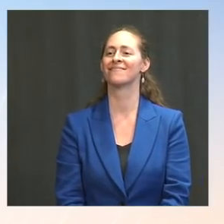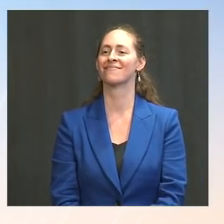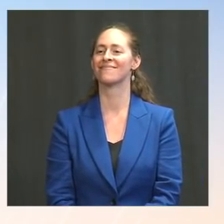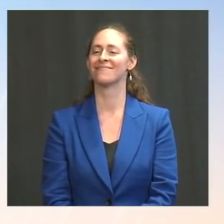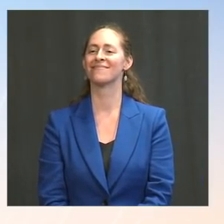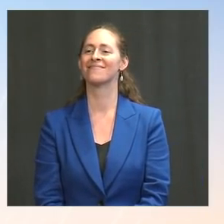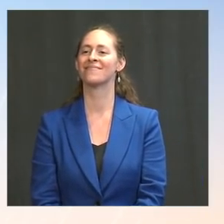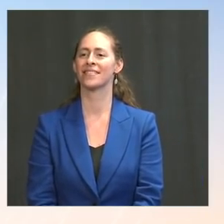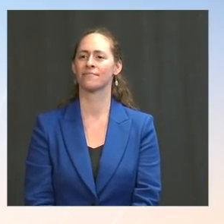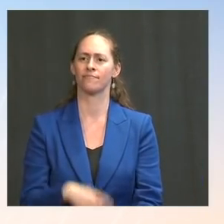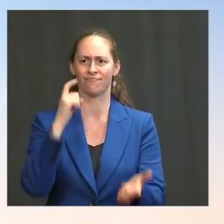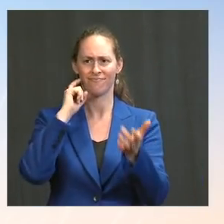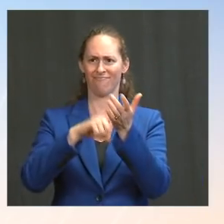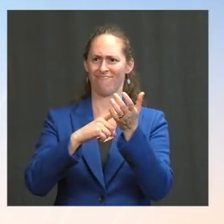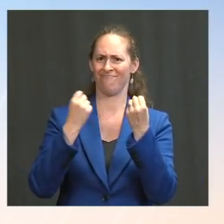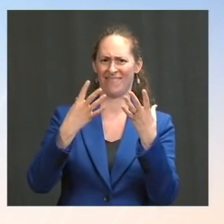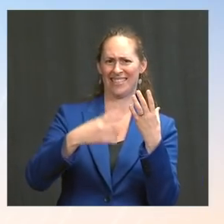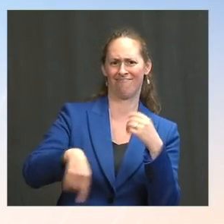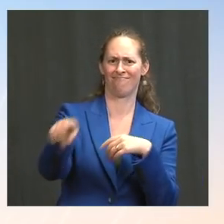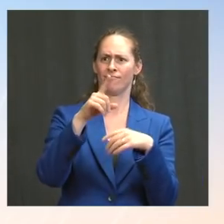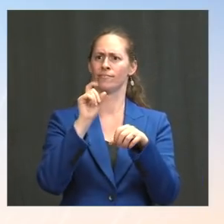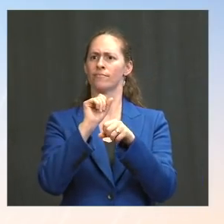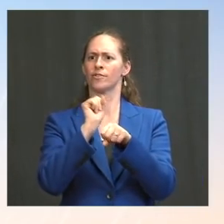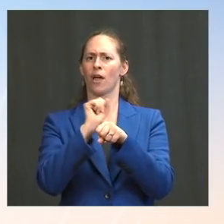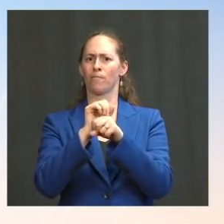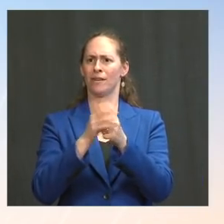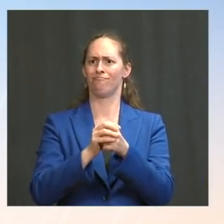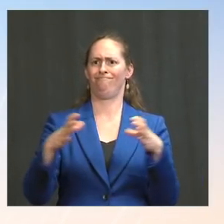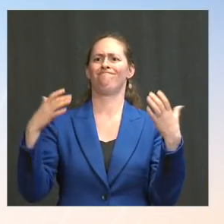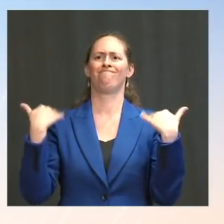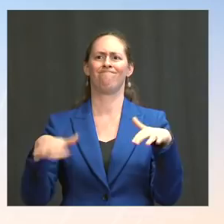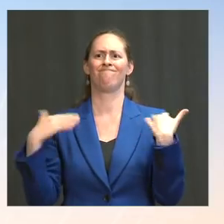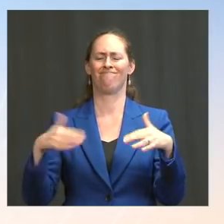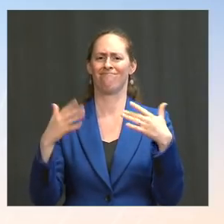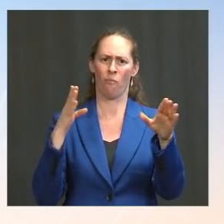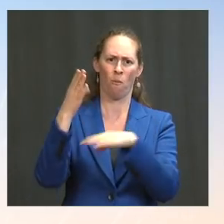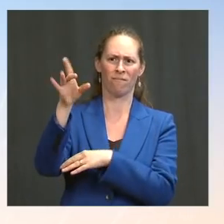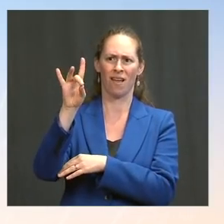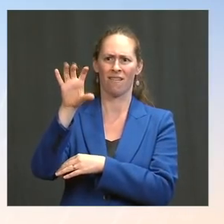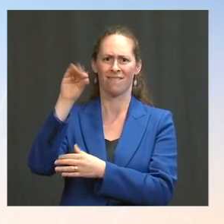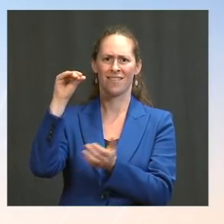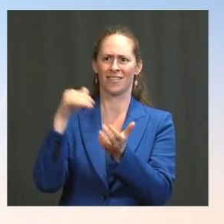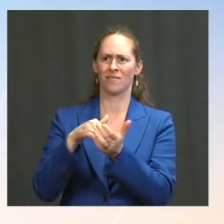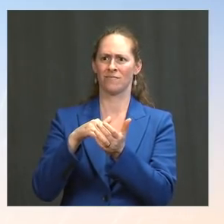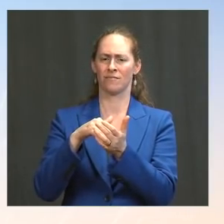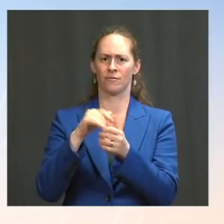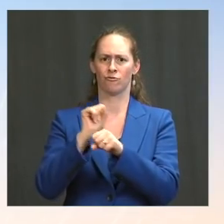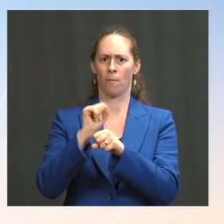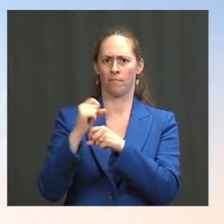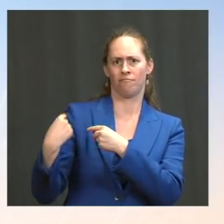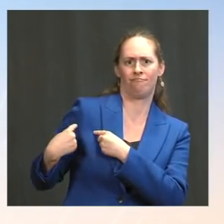report today: 850,000 jobs created last month. That takes us to more than 3 million jobs